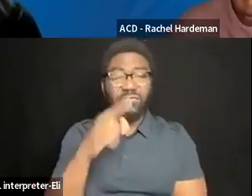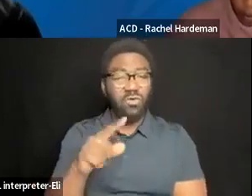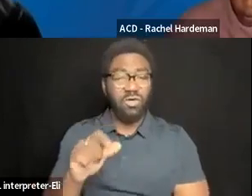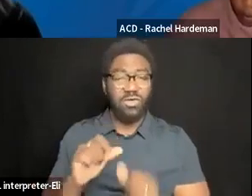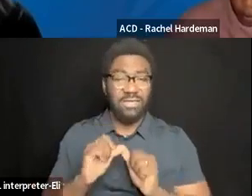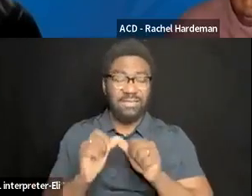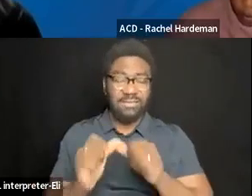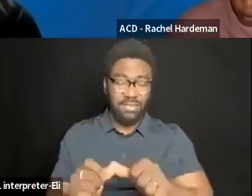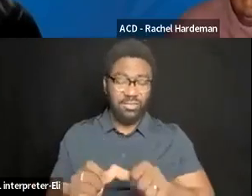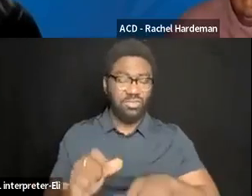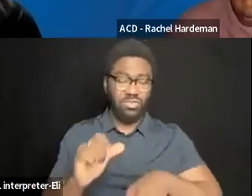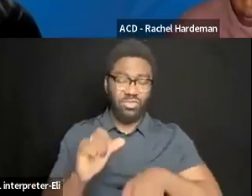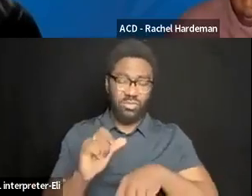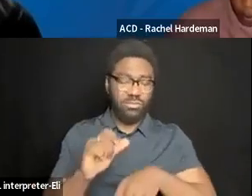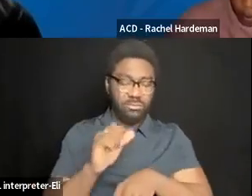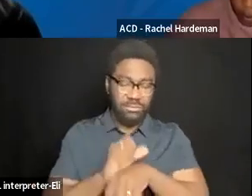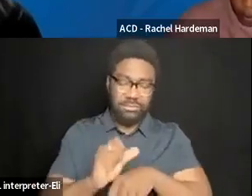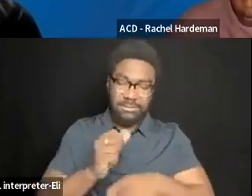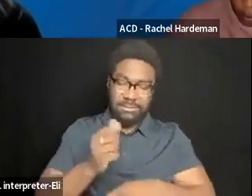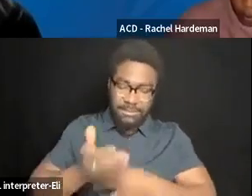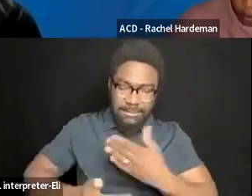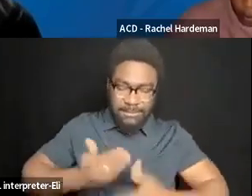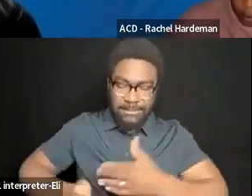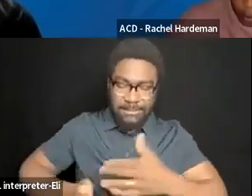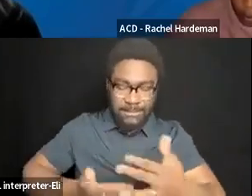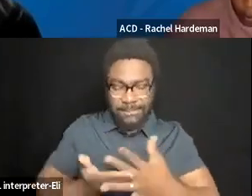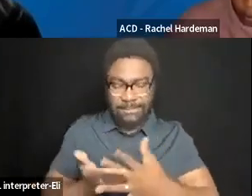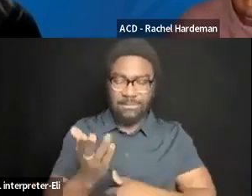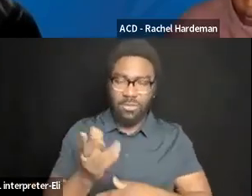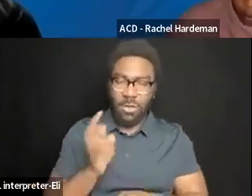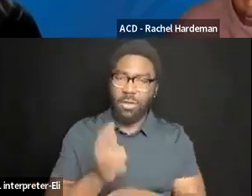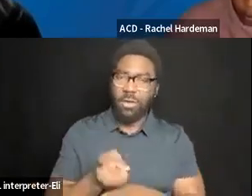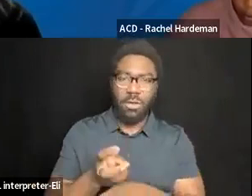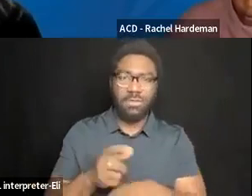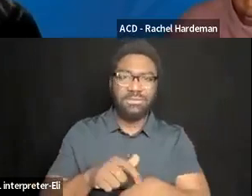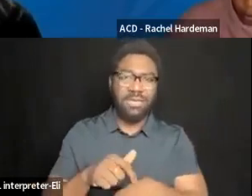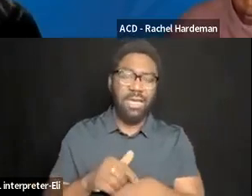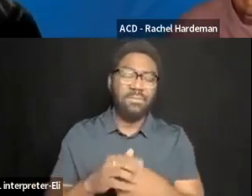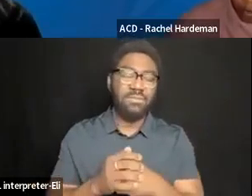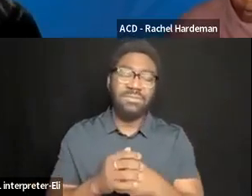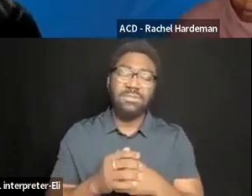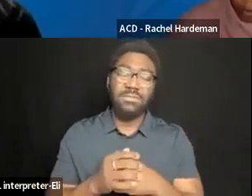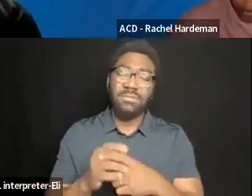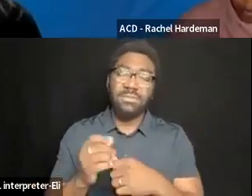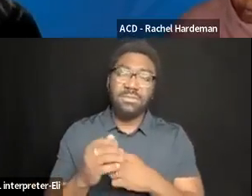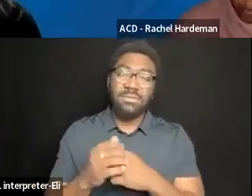through what is difficult in the quietest of times, but even more challenging when there's so many